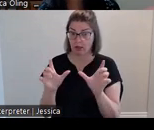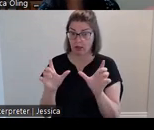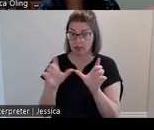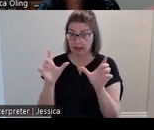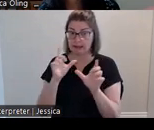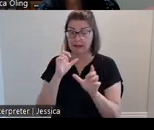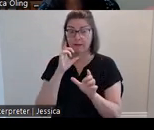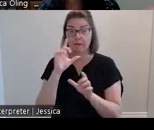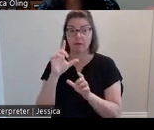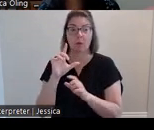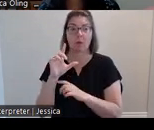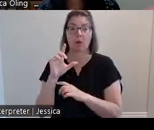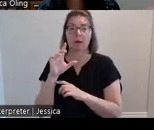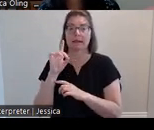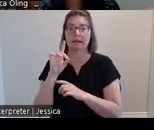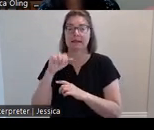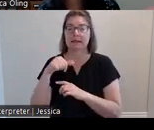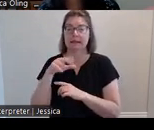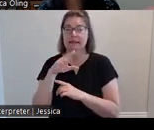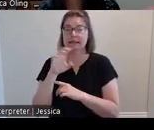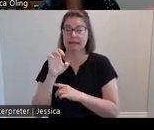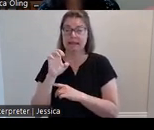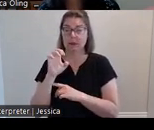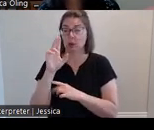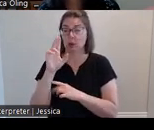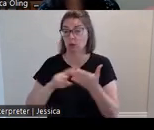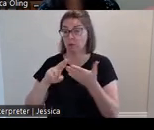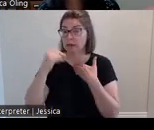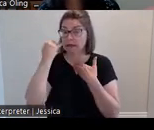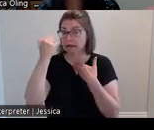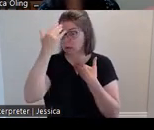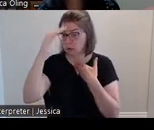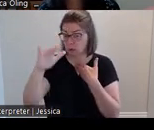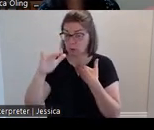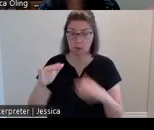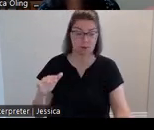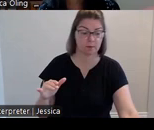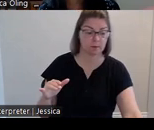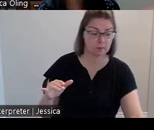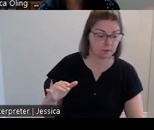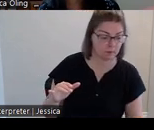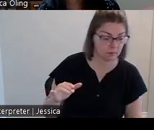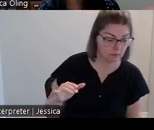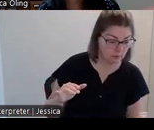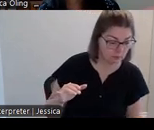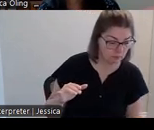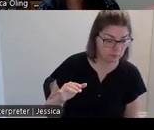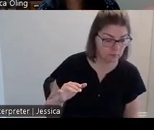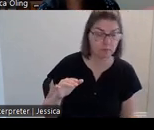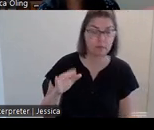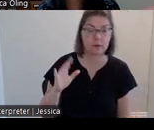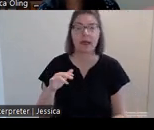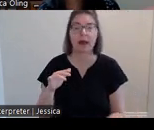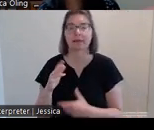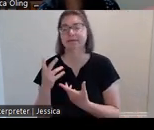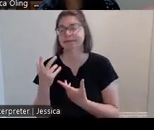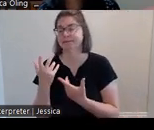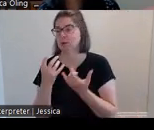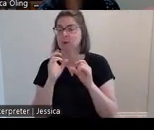Deque University, for those of you who don't know it, is a platform where you can do individualized, um,